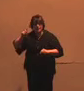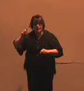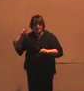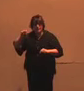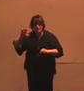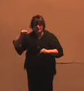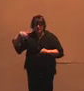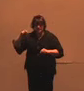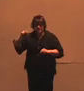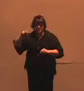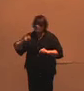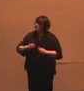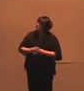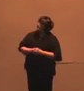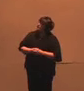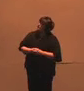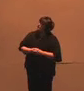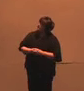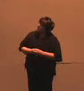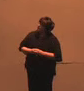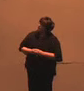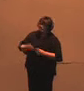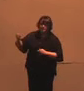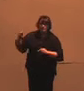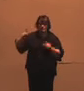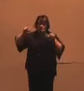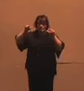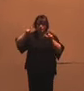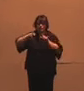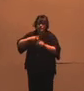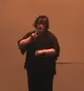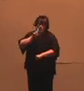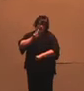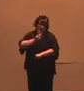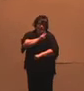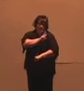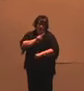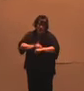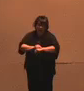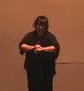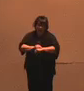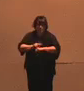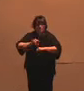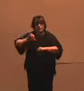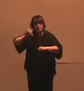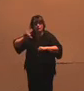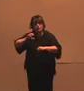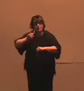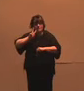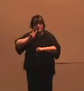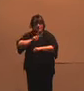And this is the photo I took in Vietnam. The risk is the, as you know, the typical Asian market--